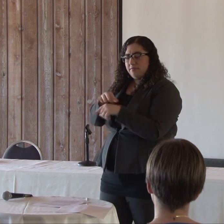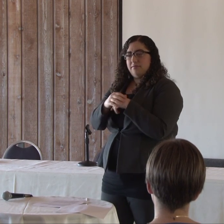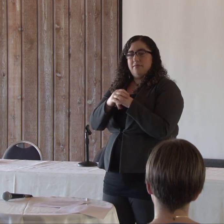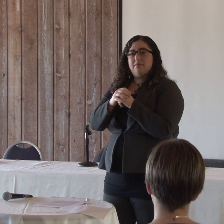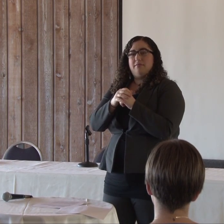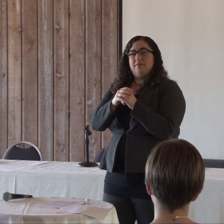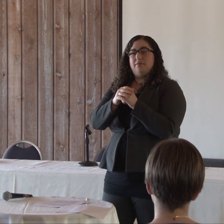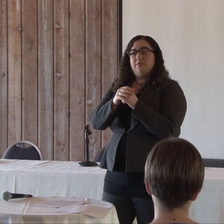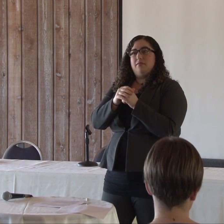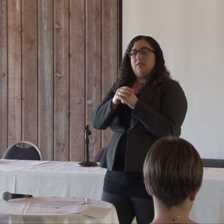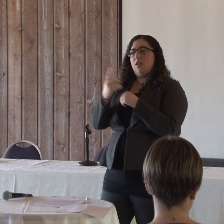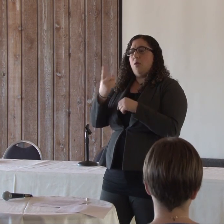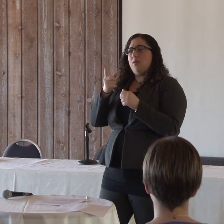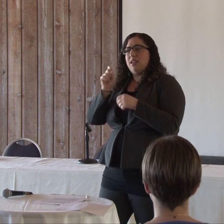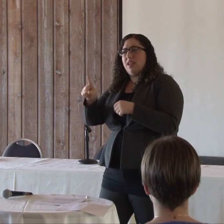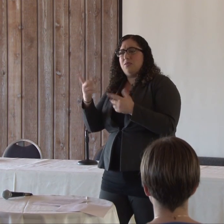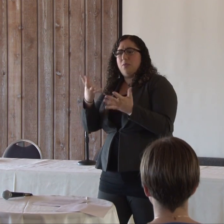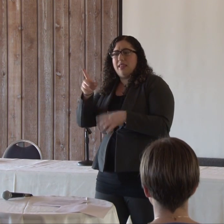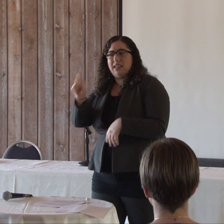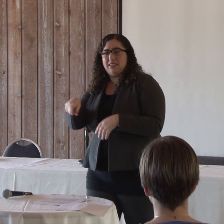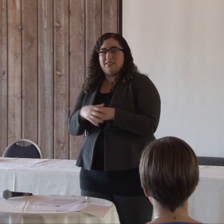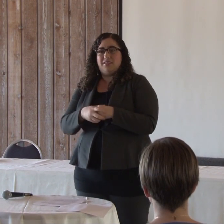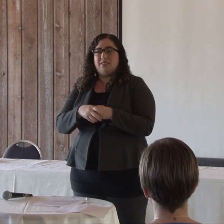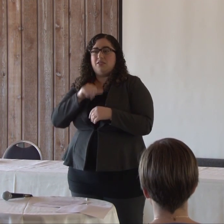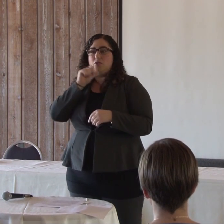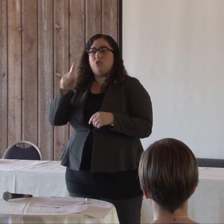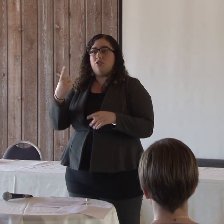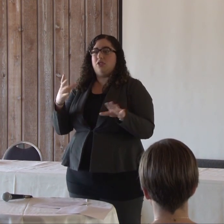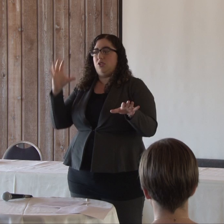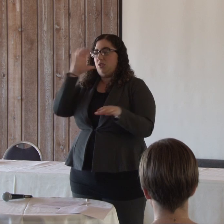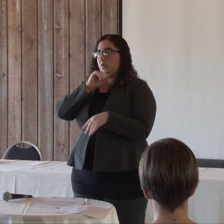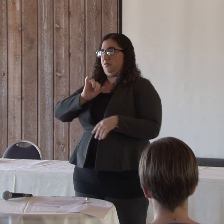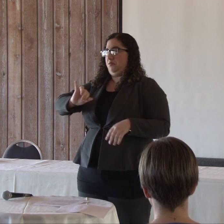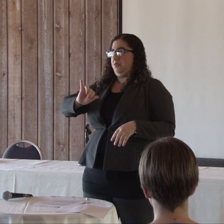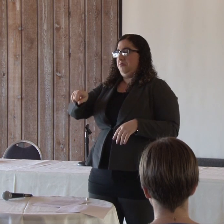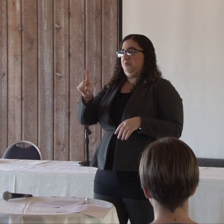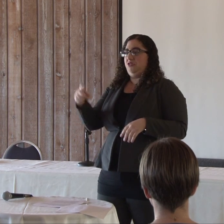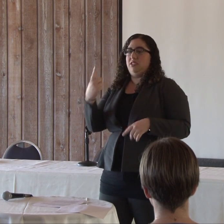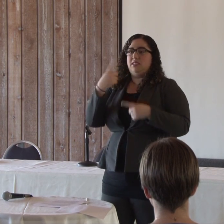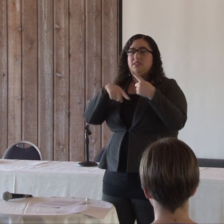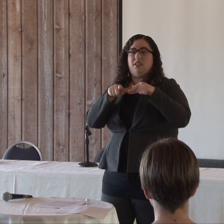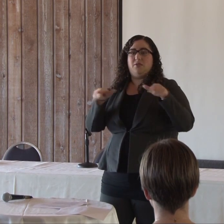When you get a patient and you realize that their death hard